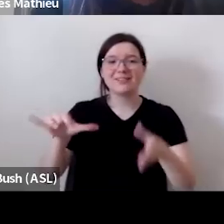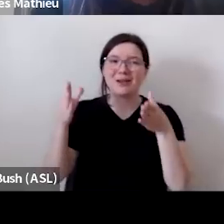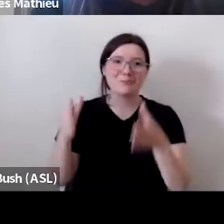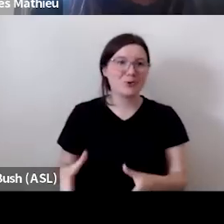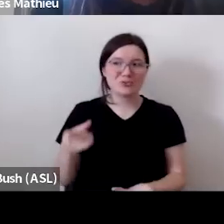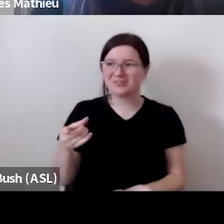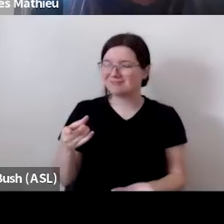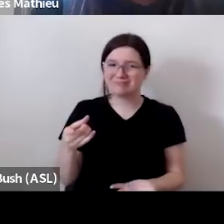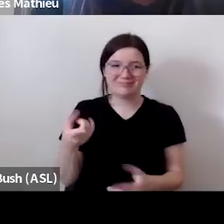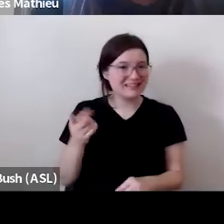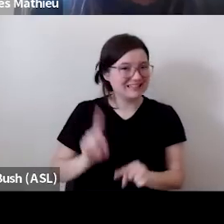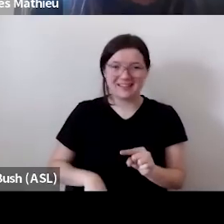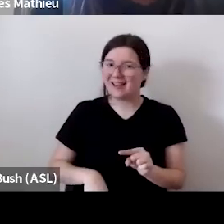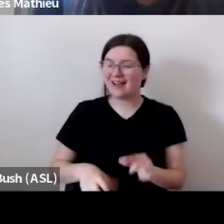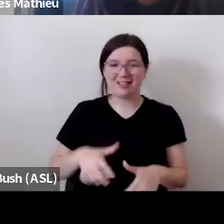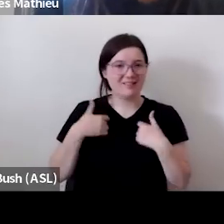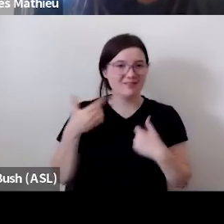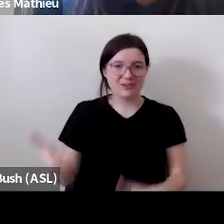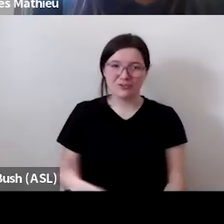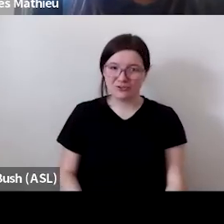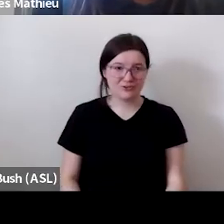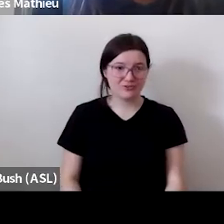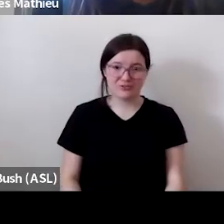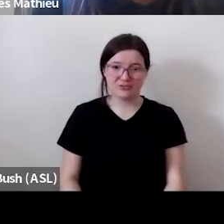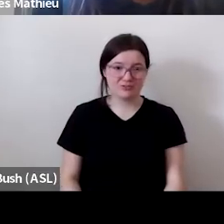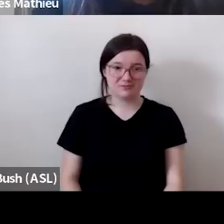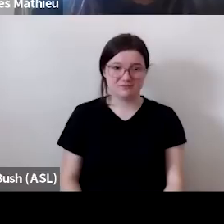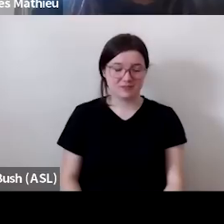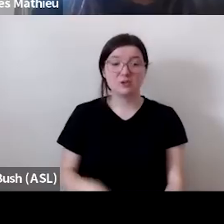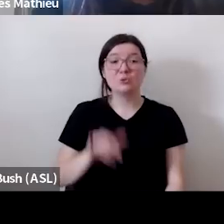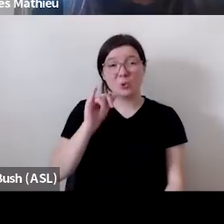And so if that's the case, I try to be as clear as I can